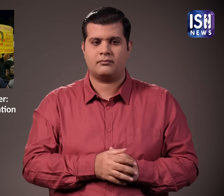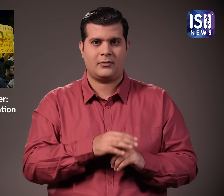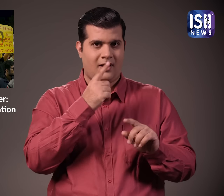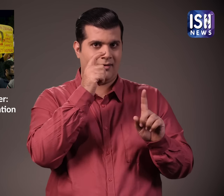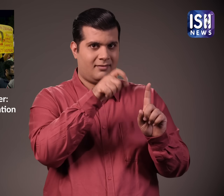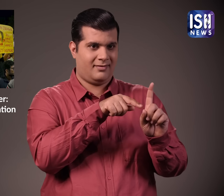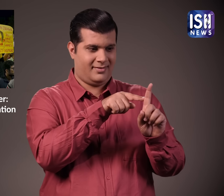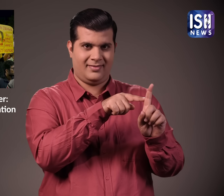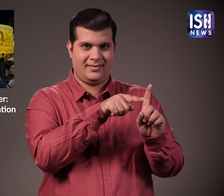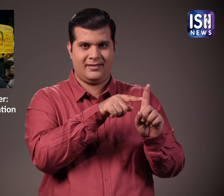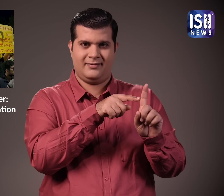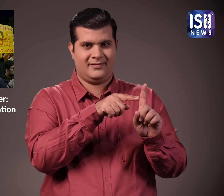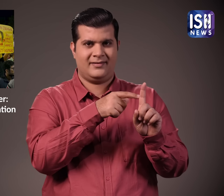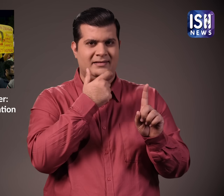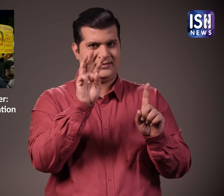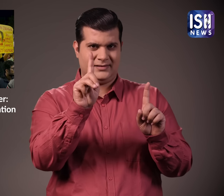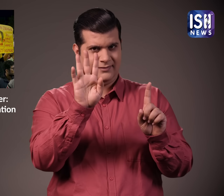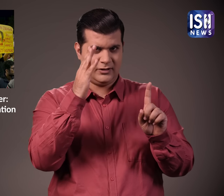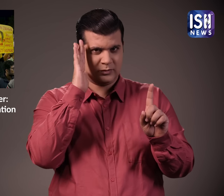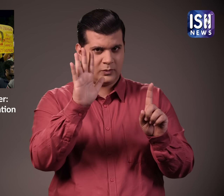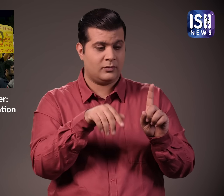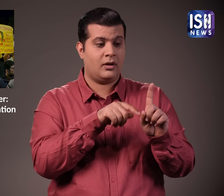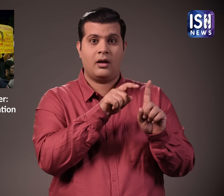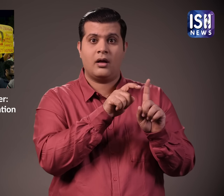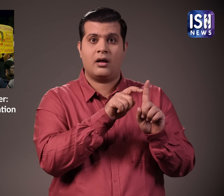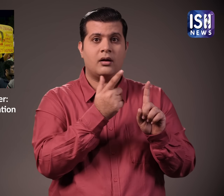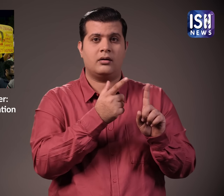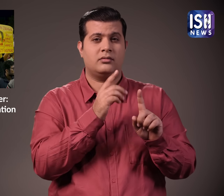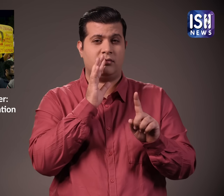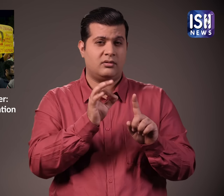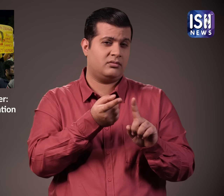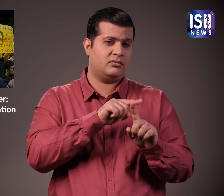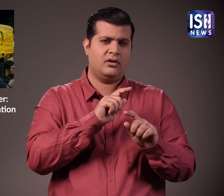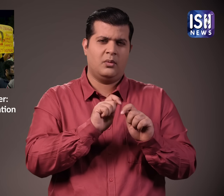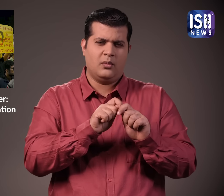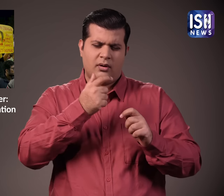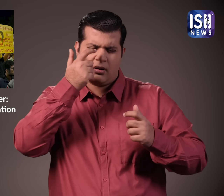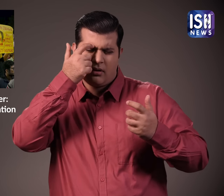I will tell you how this was found out. The 31 year old girl.